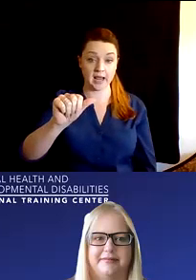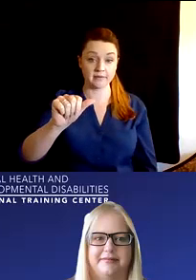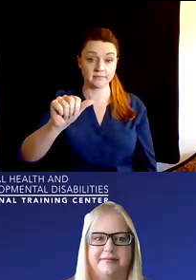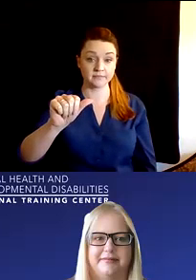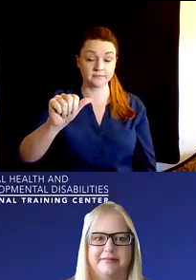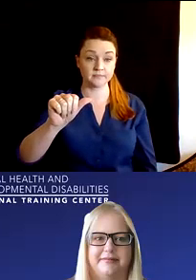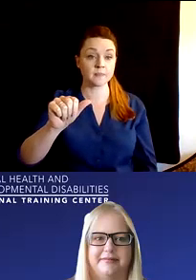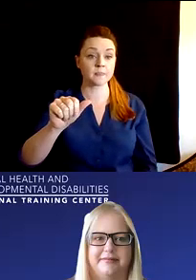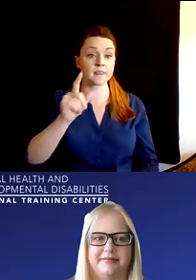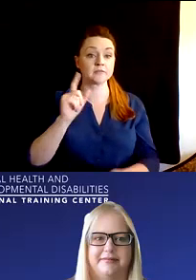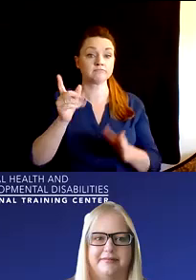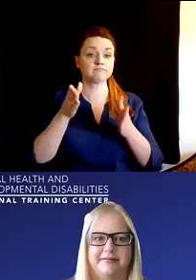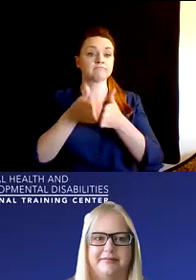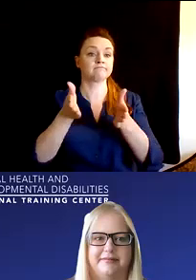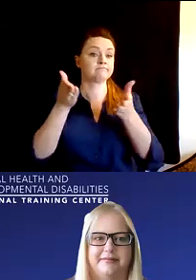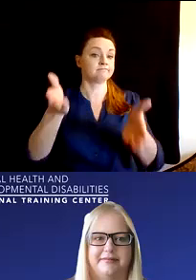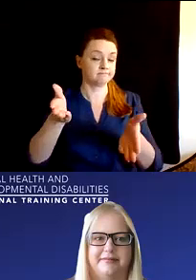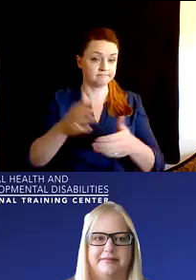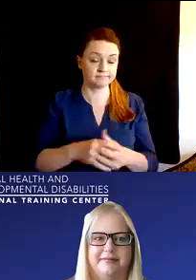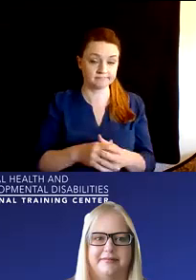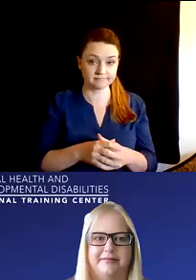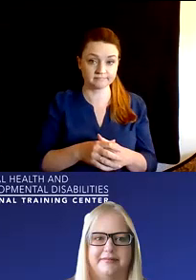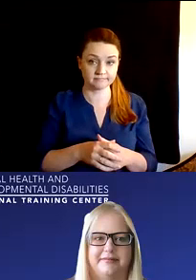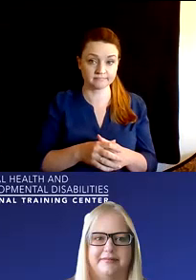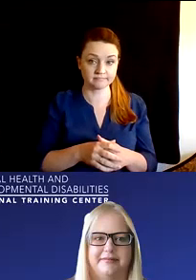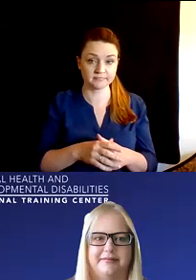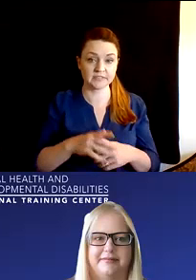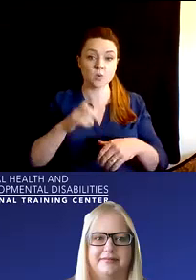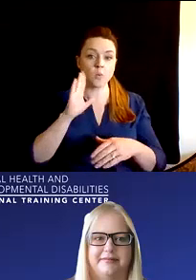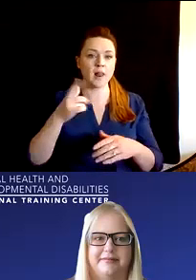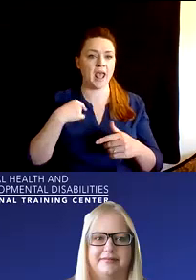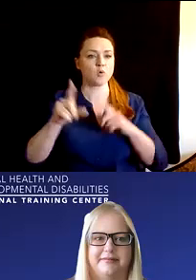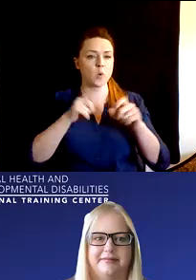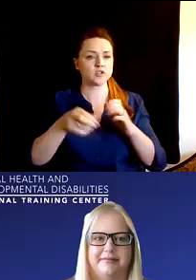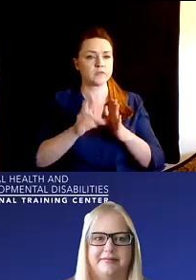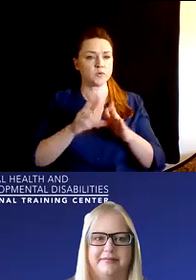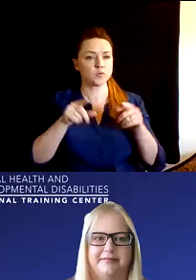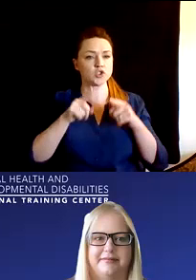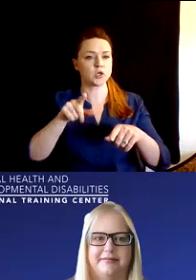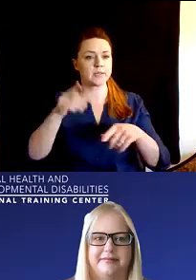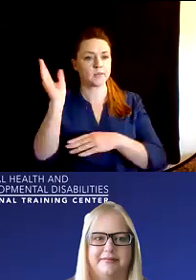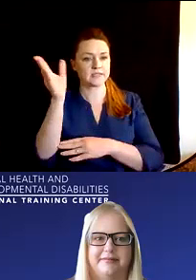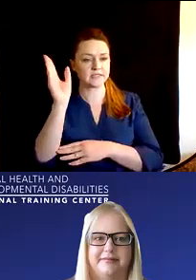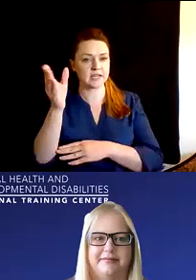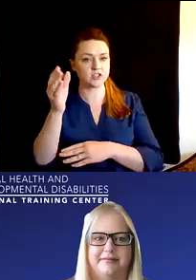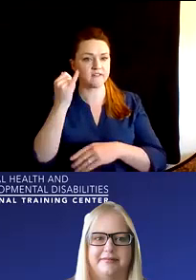We will read your questions to Justice as time allows throughout the presentation. There is a hand-raising feature you can use